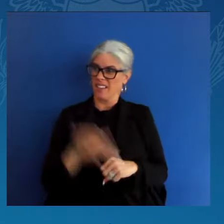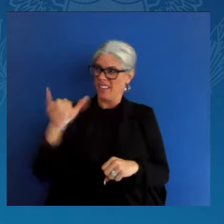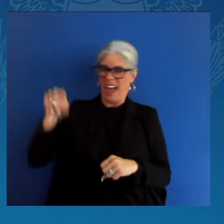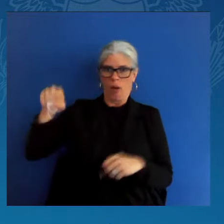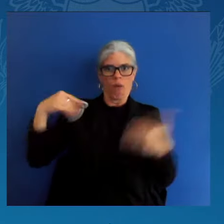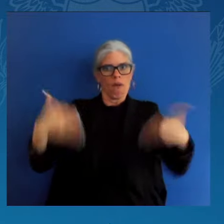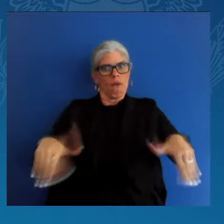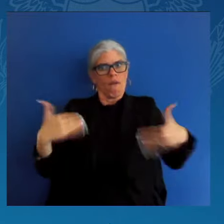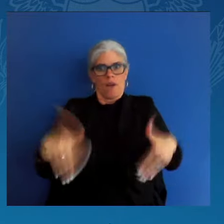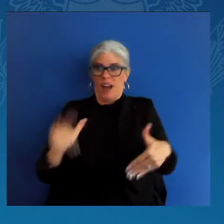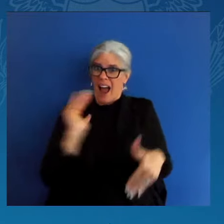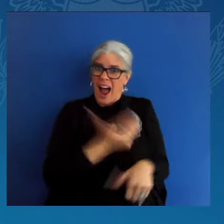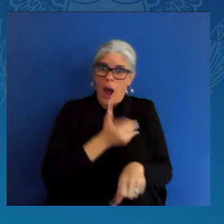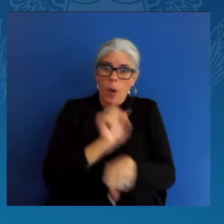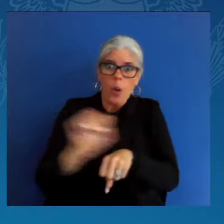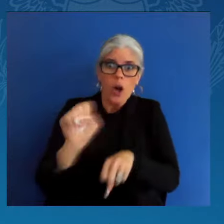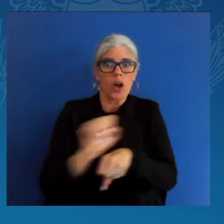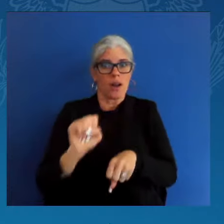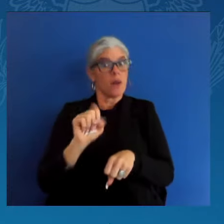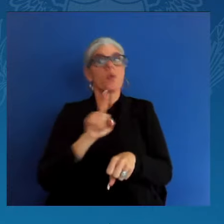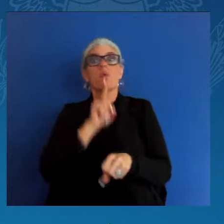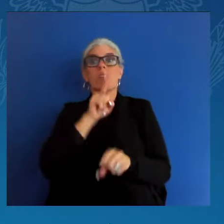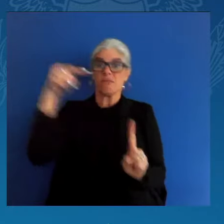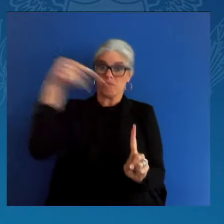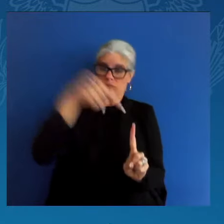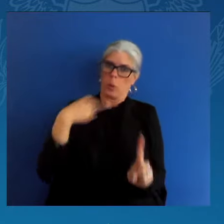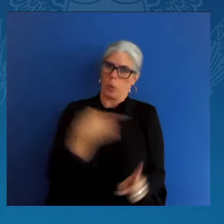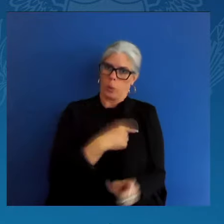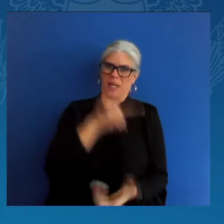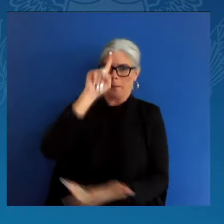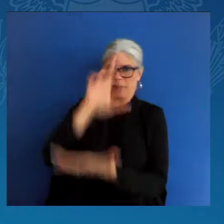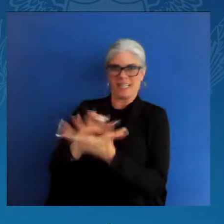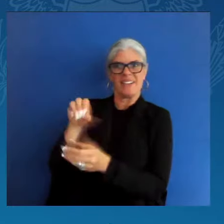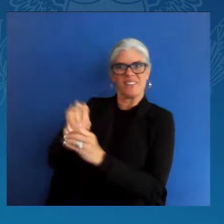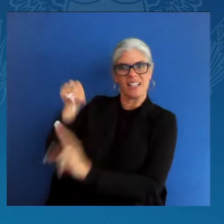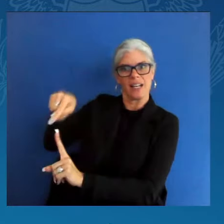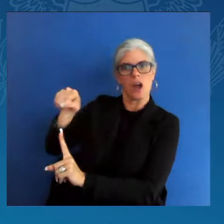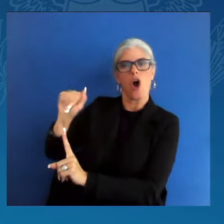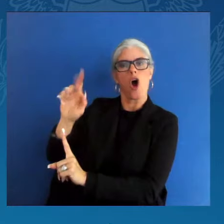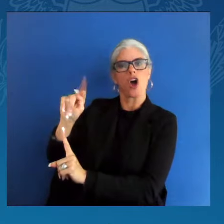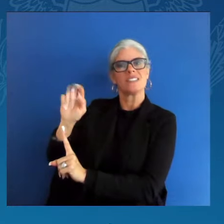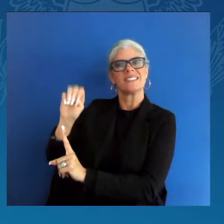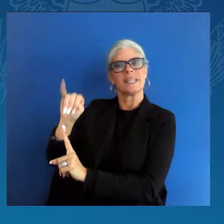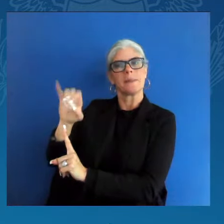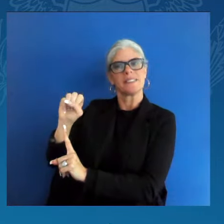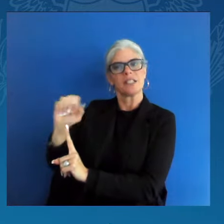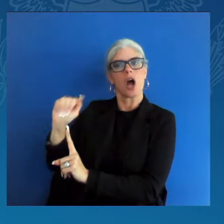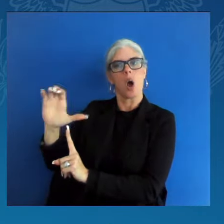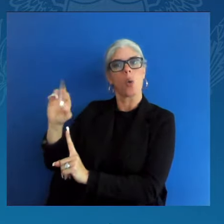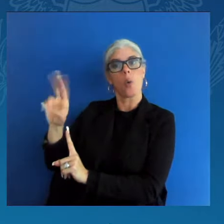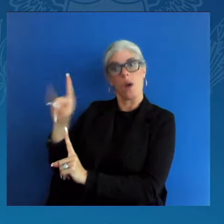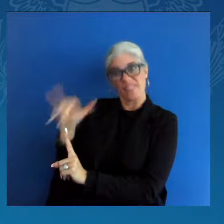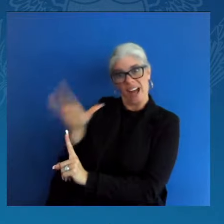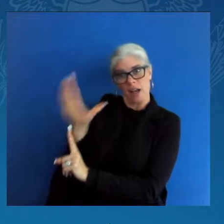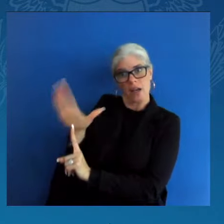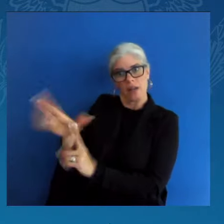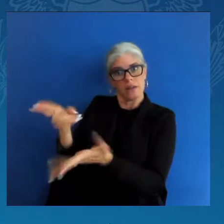to some of the representatives of the other Artemis Accords signatories today to thank them for their leadership.